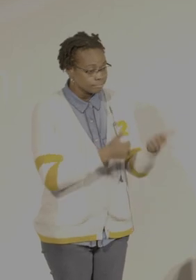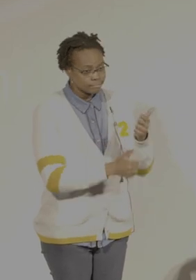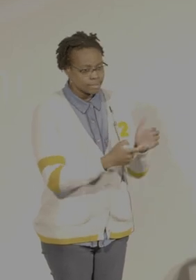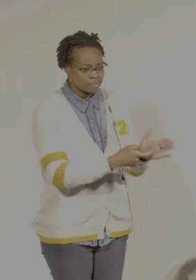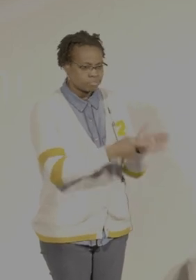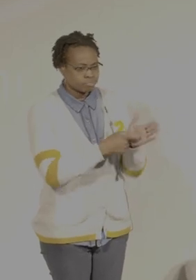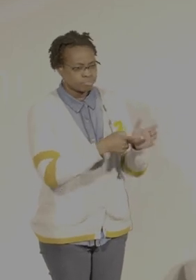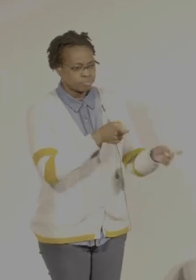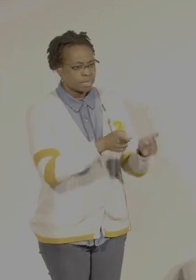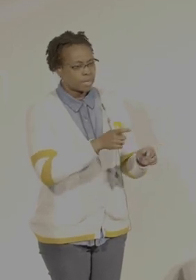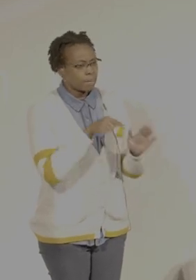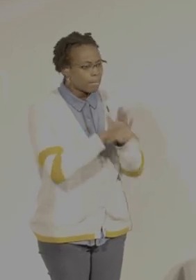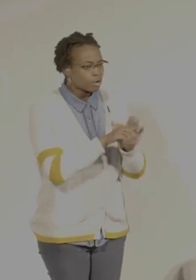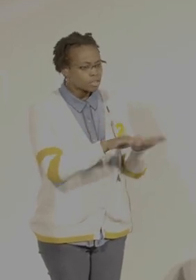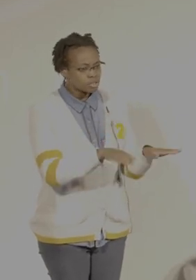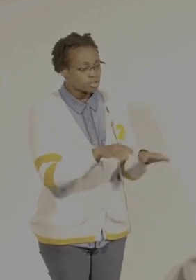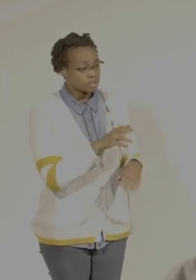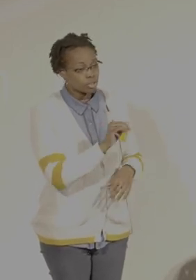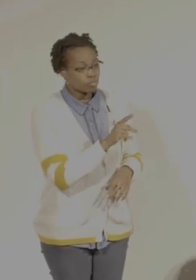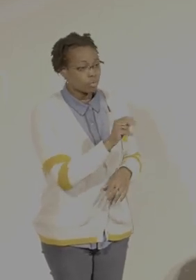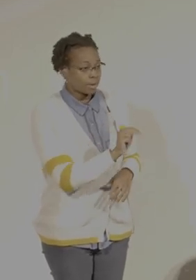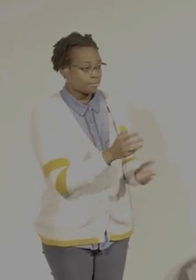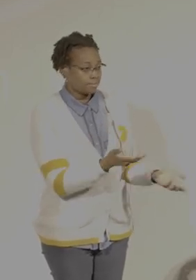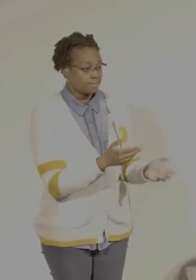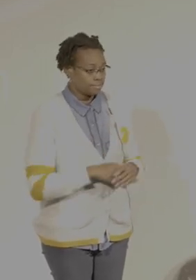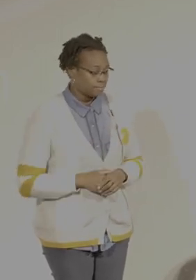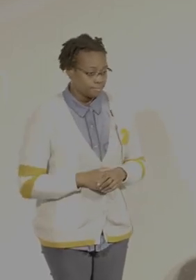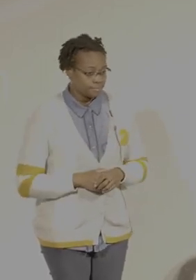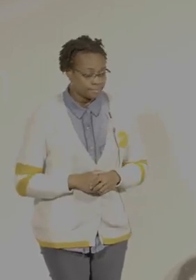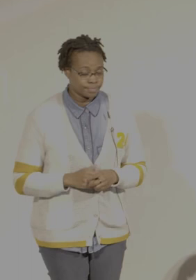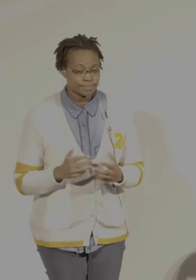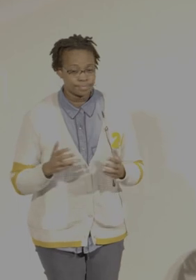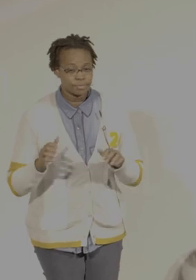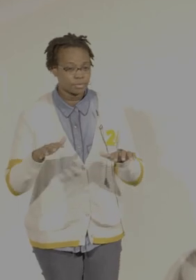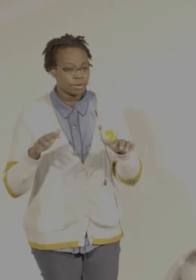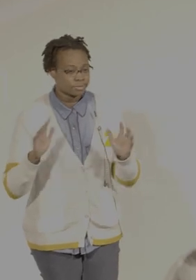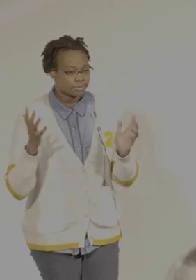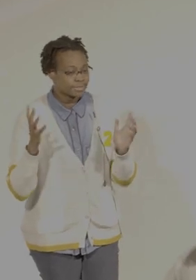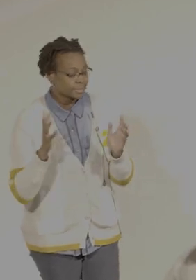whose murdering children on mass in Ukraine. (audience claps)